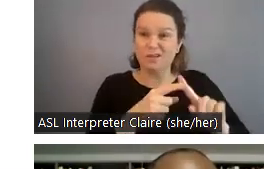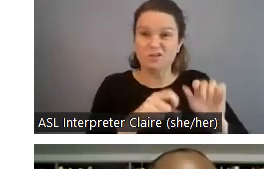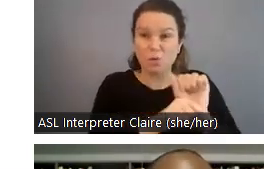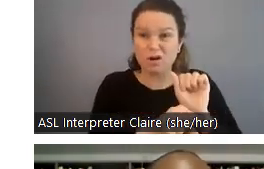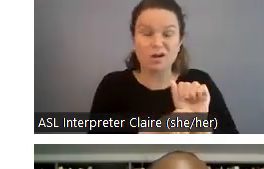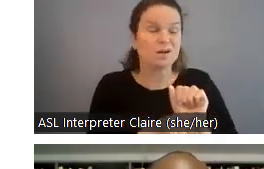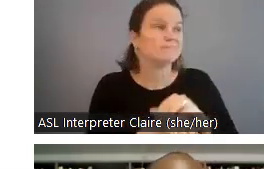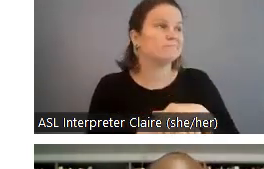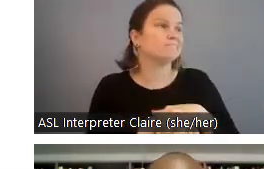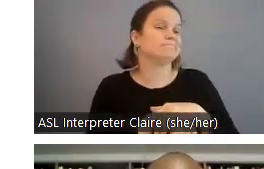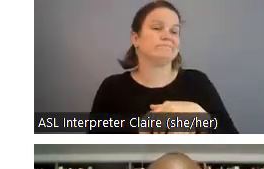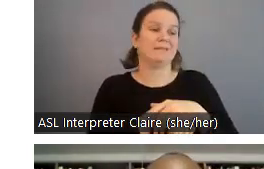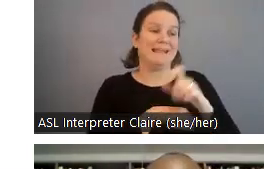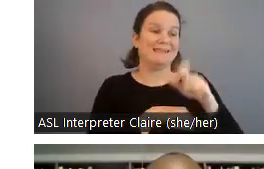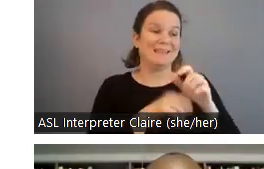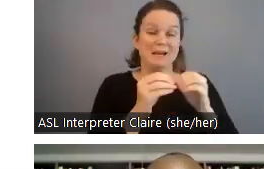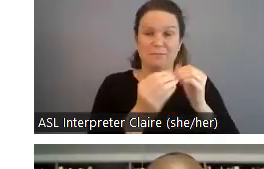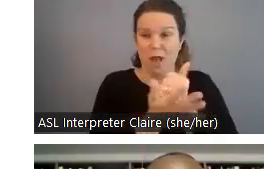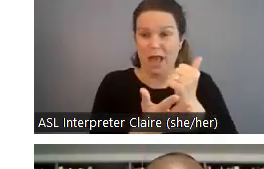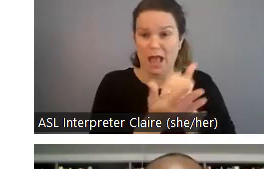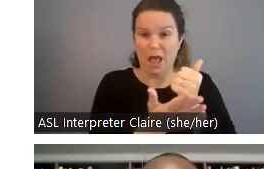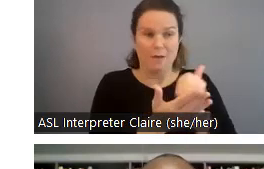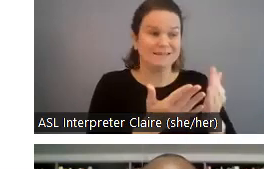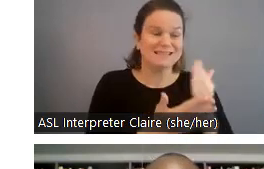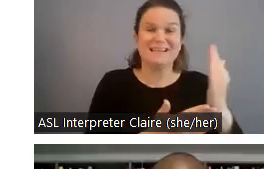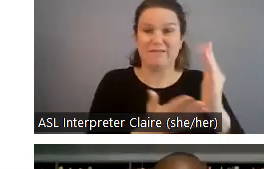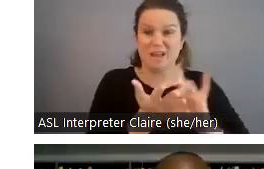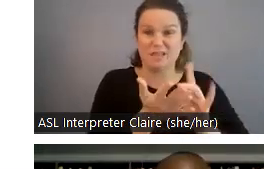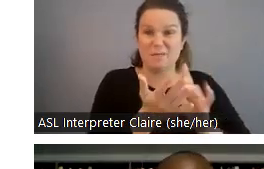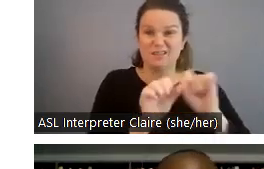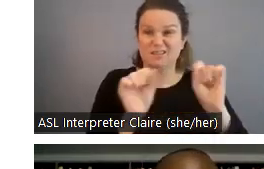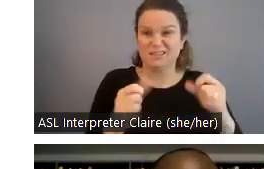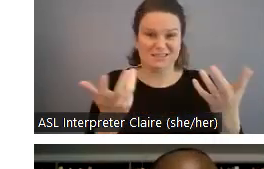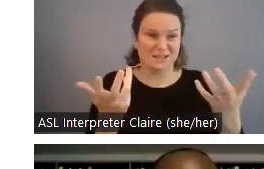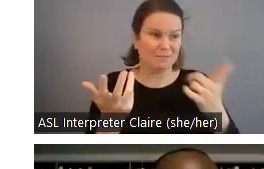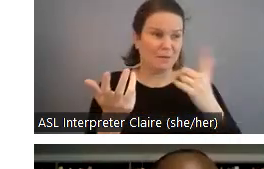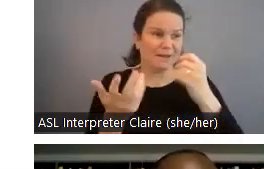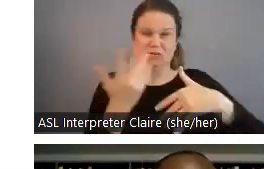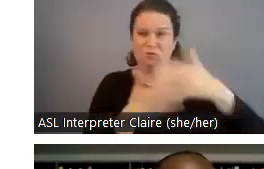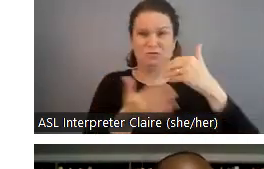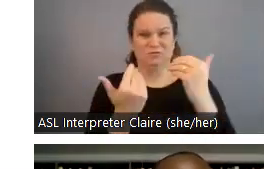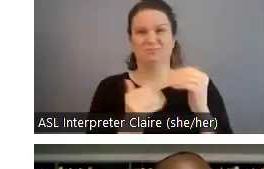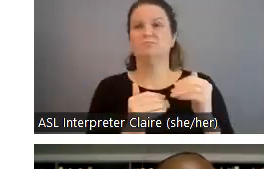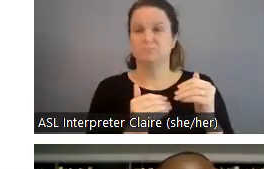They've needed more help to navigate the medical system because of the social